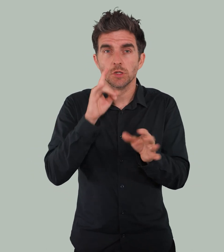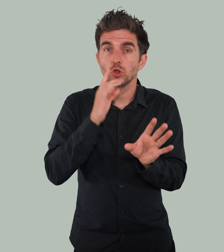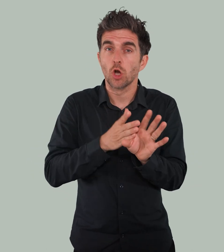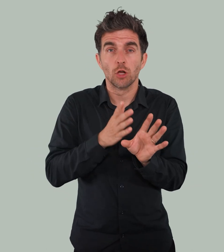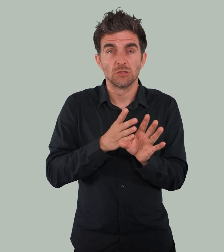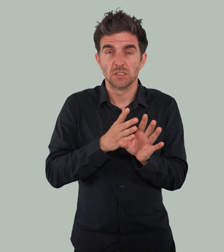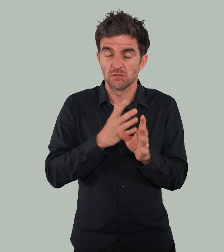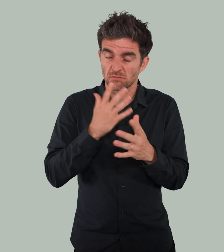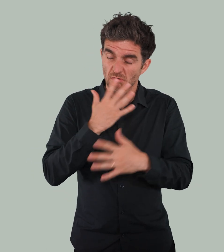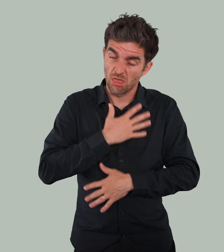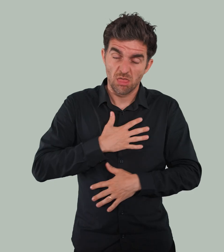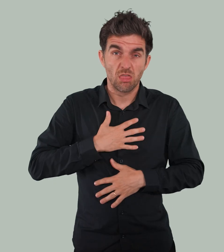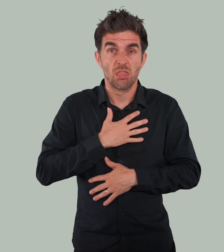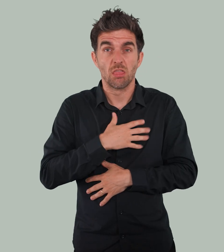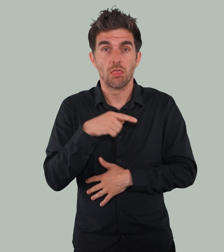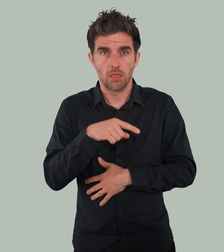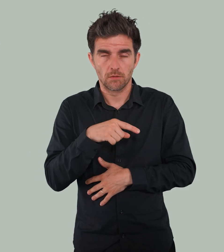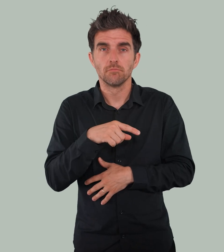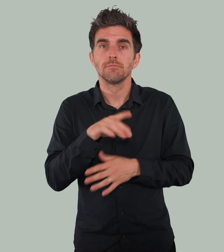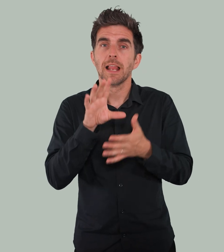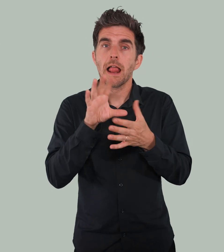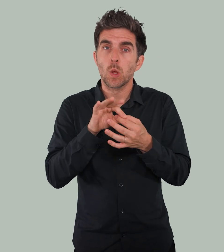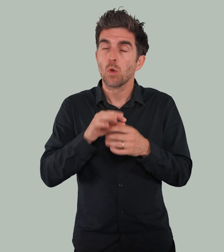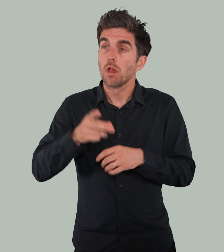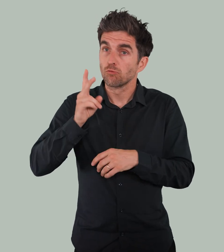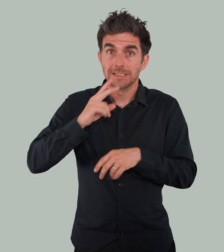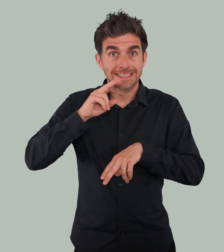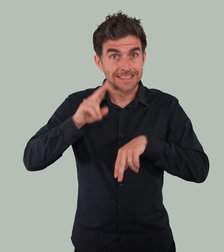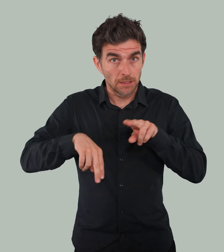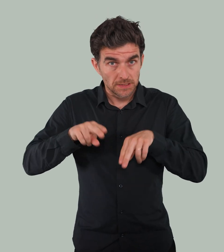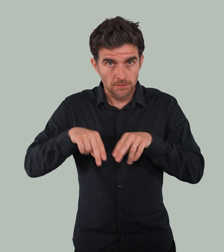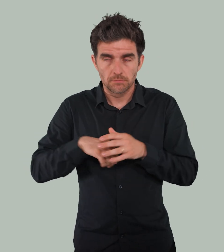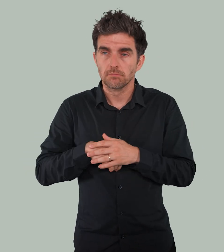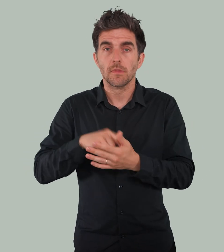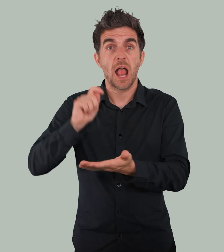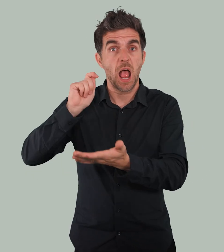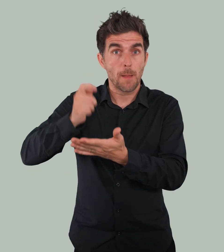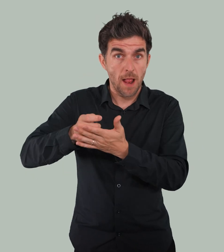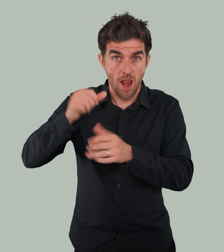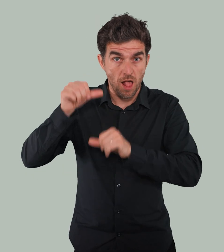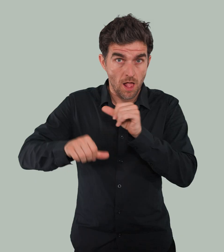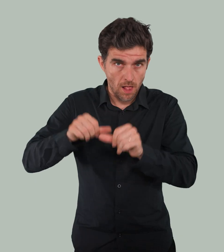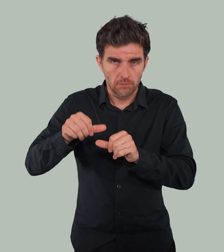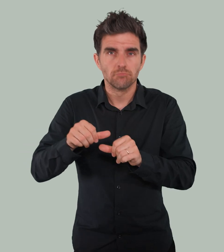psychological distress, particularly in relation to reassessments and appeals.